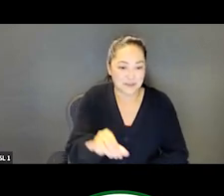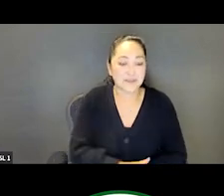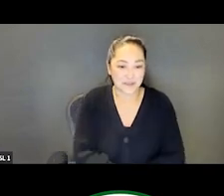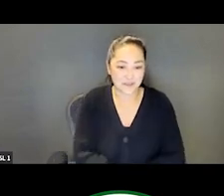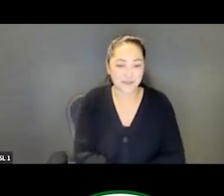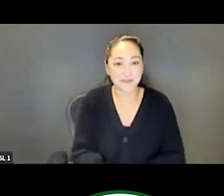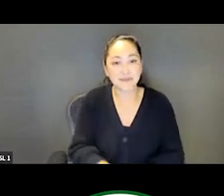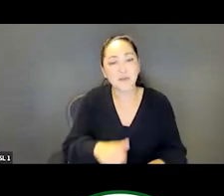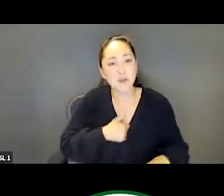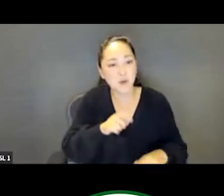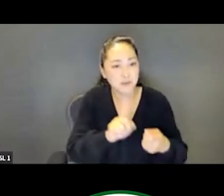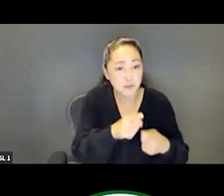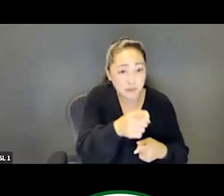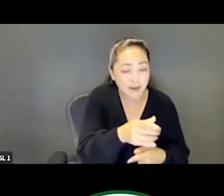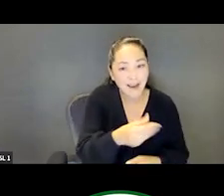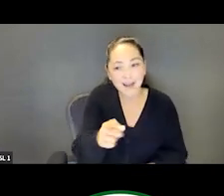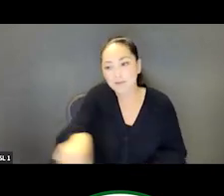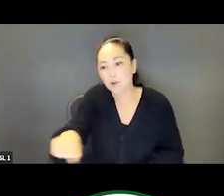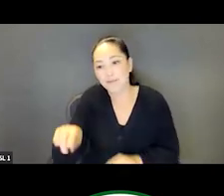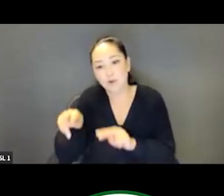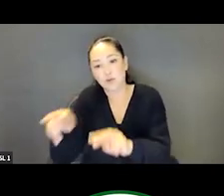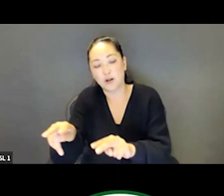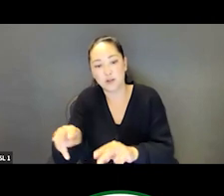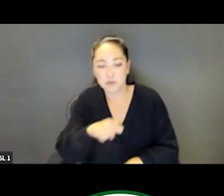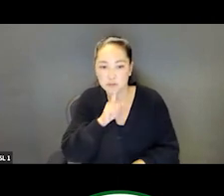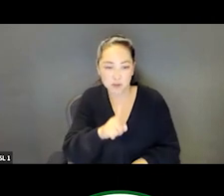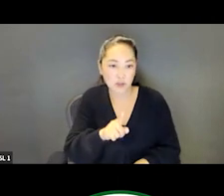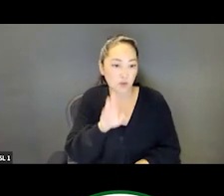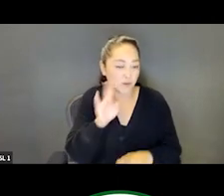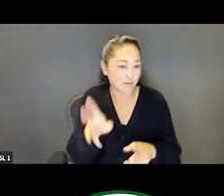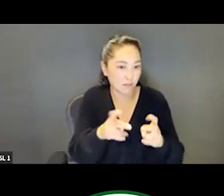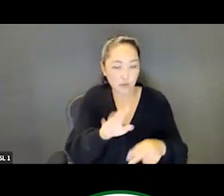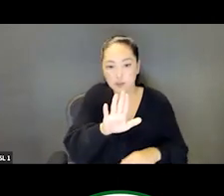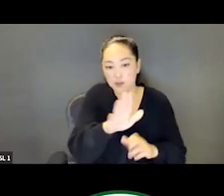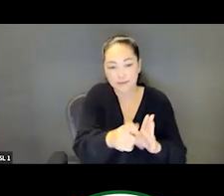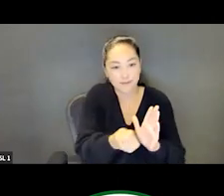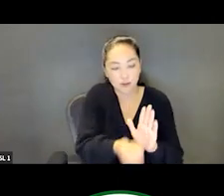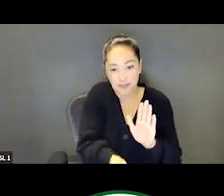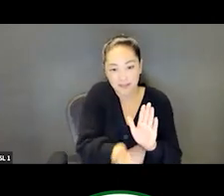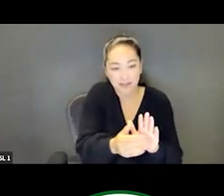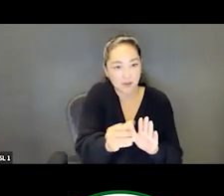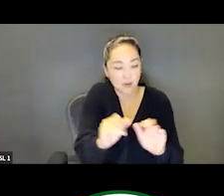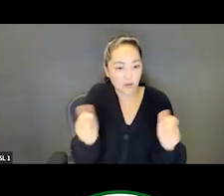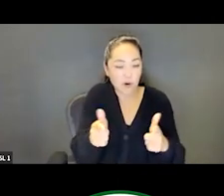to everyone watching. We will make sure that we post the video on our website so that everyone can watch it.